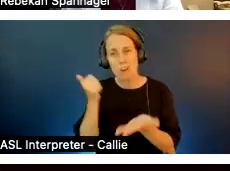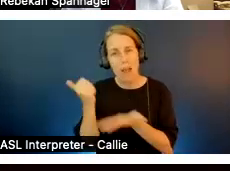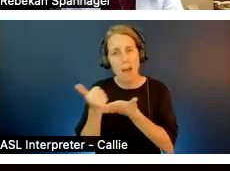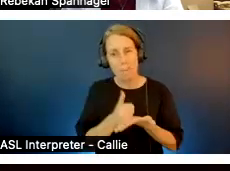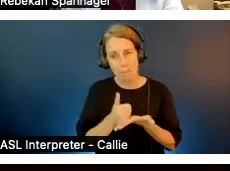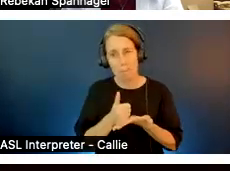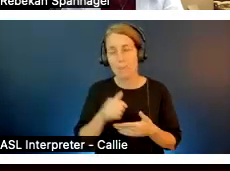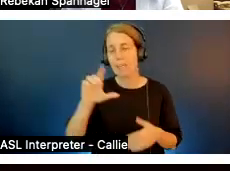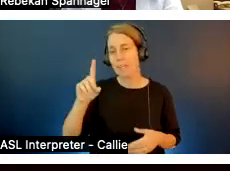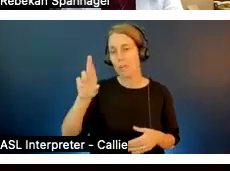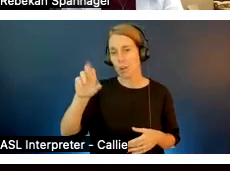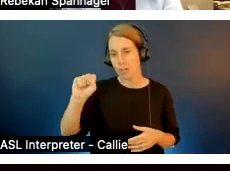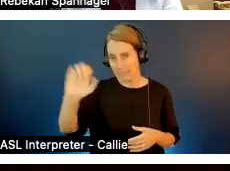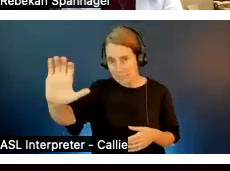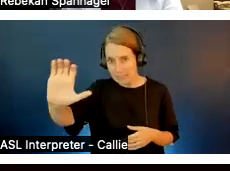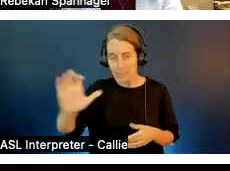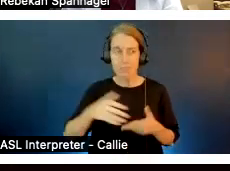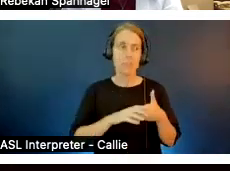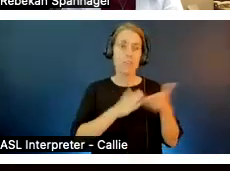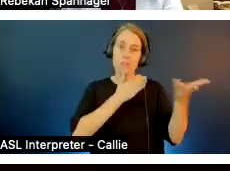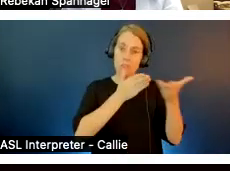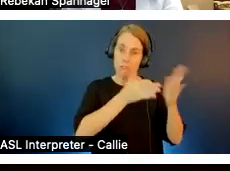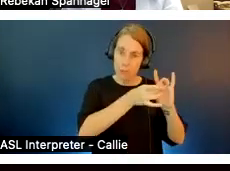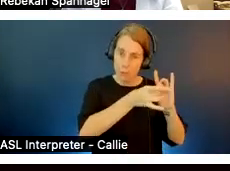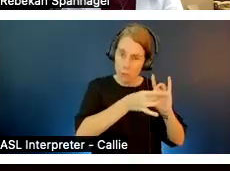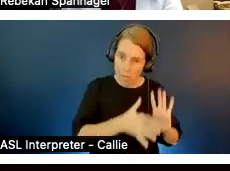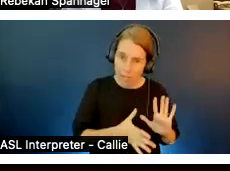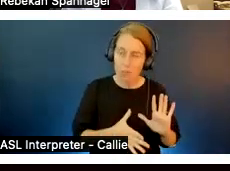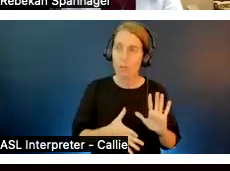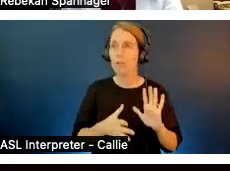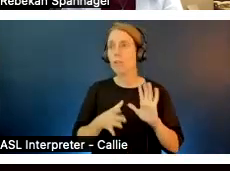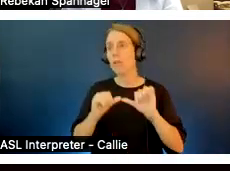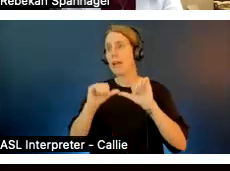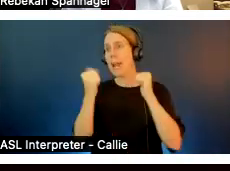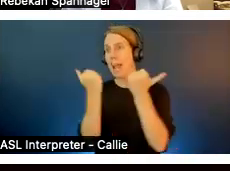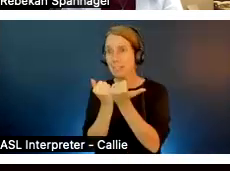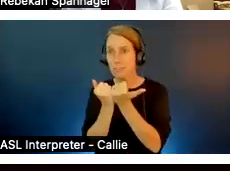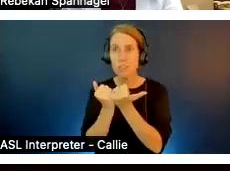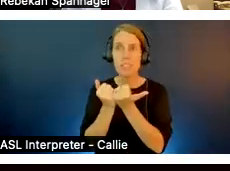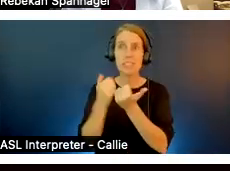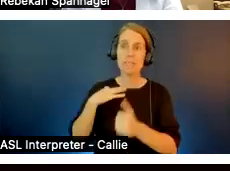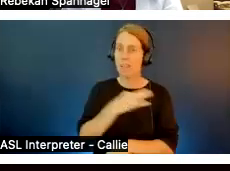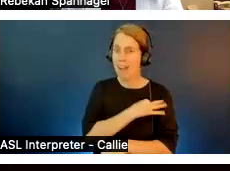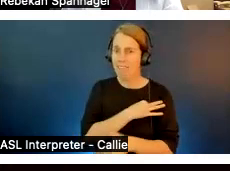your service coordinator or an agency employee we are here to provide free information on referral